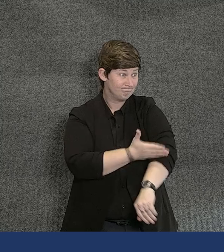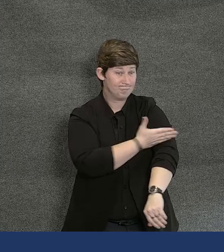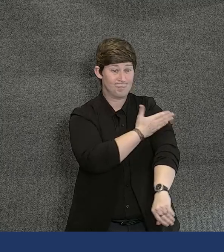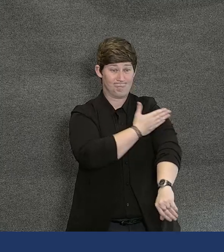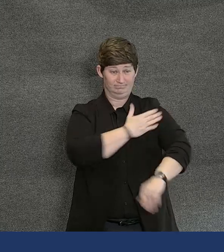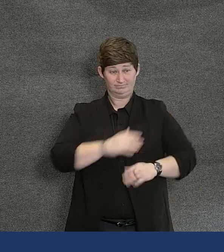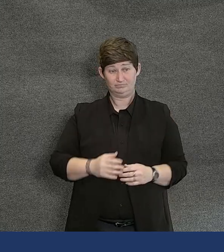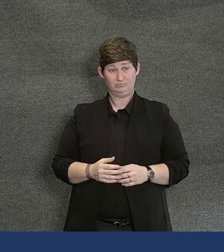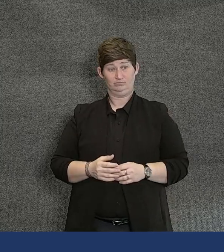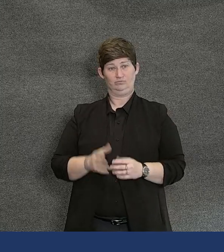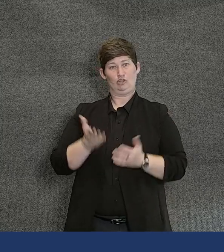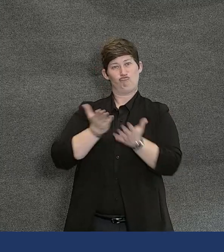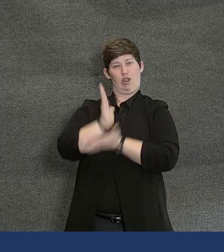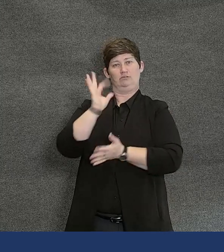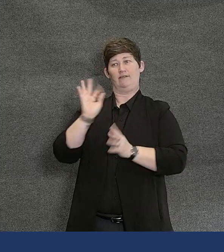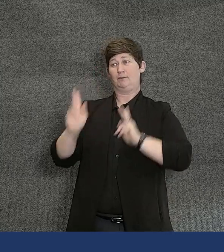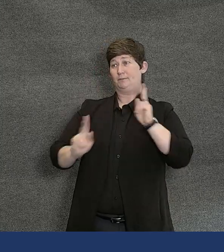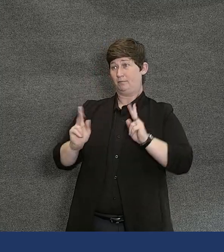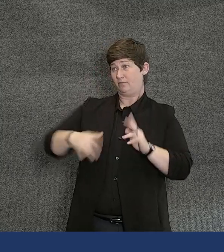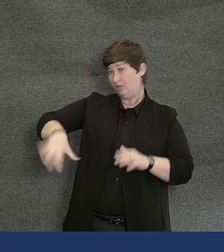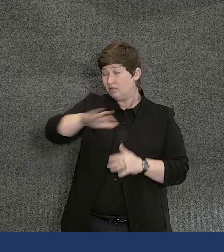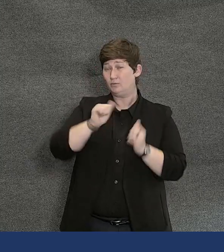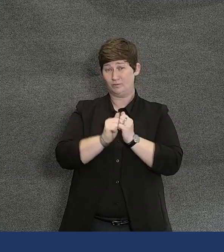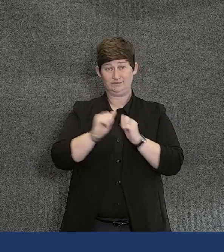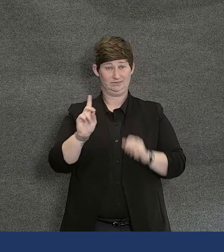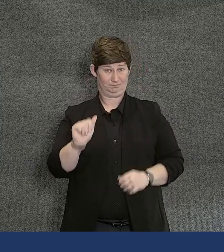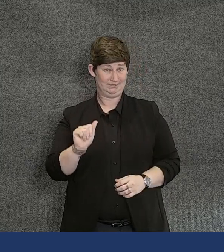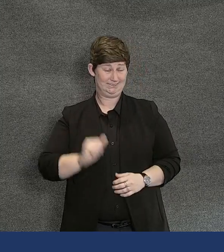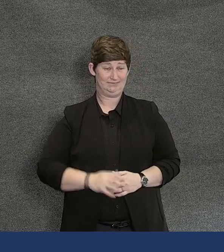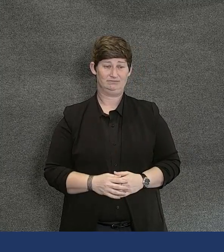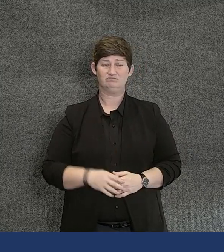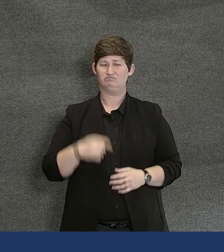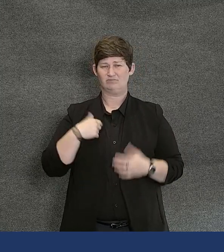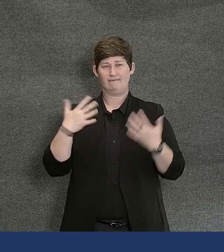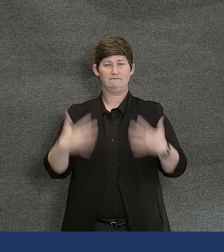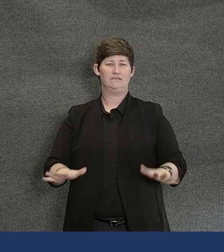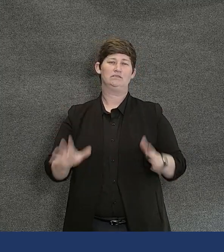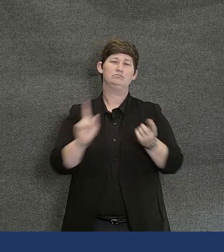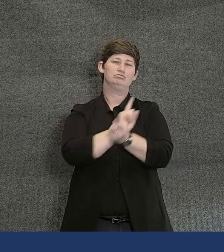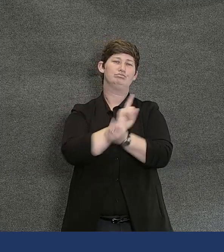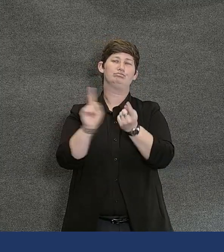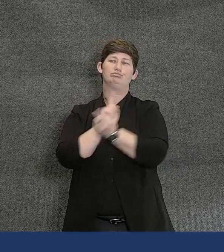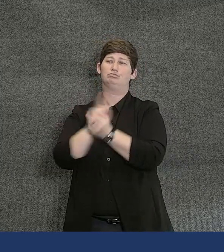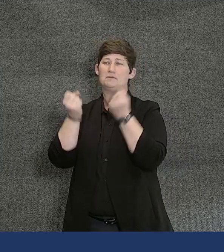with disabilities. But the truth is, I've met a lot of people in my life. About half of all of us are going